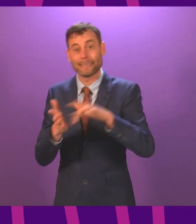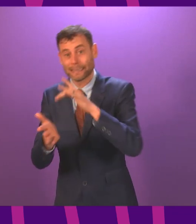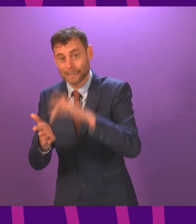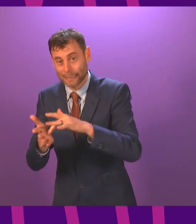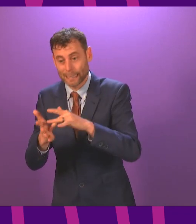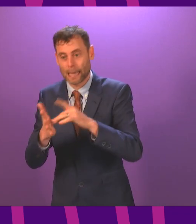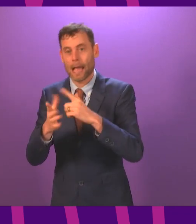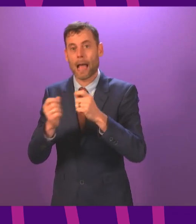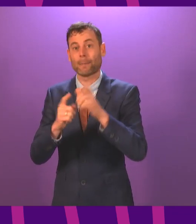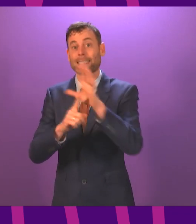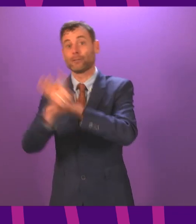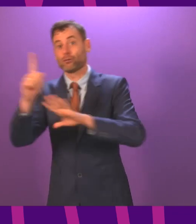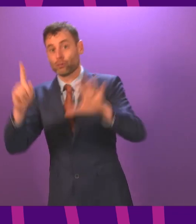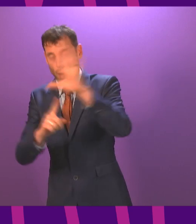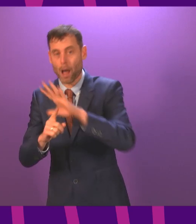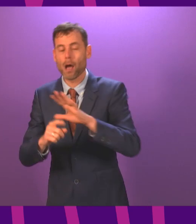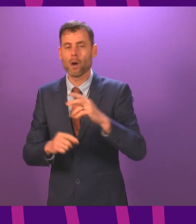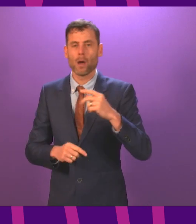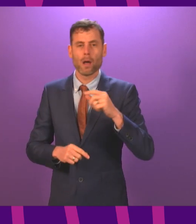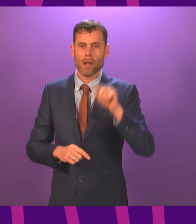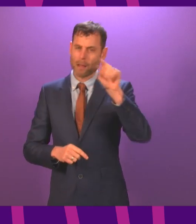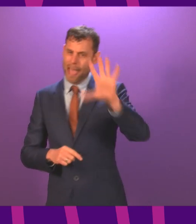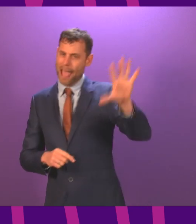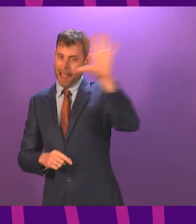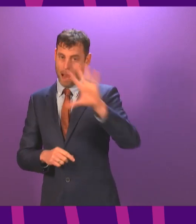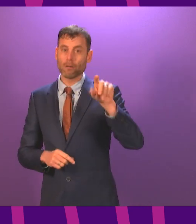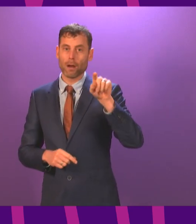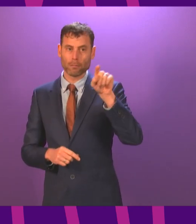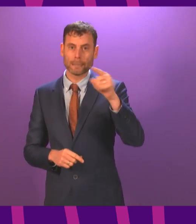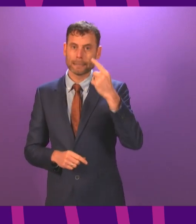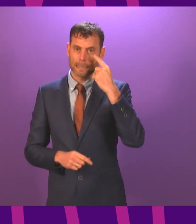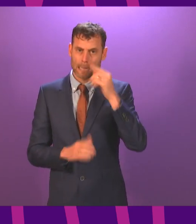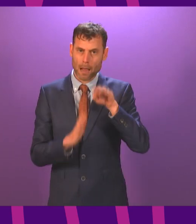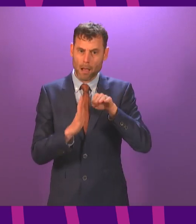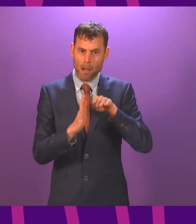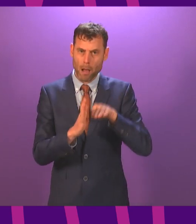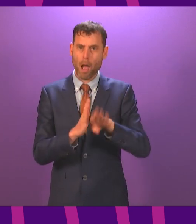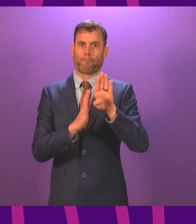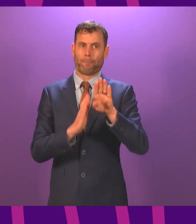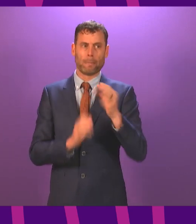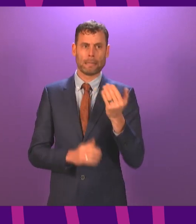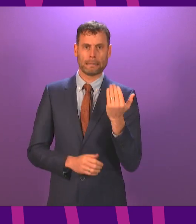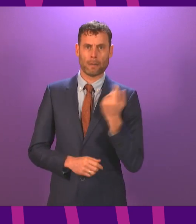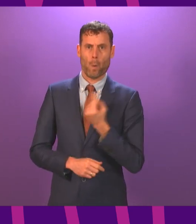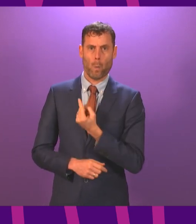City and Aberdeenshire. Cases in both local authority areas have increased sharply in